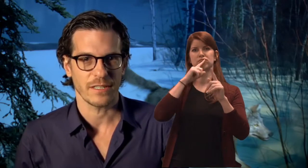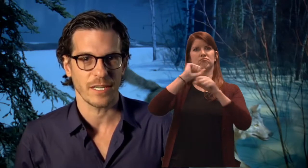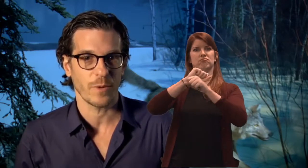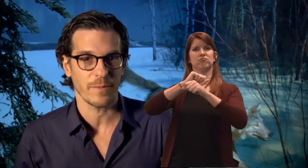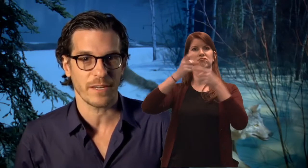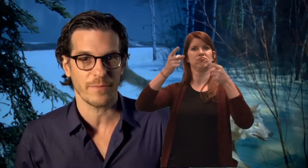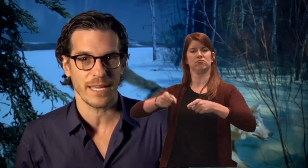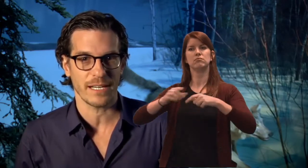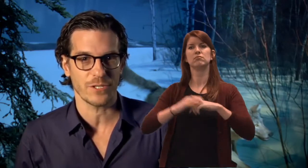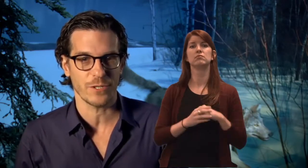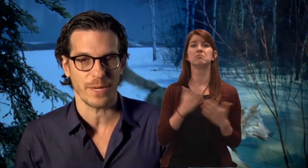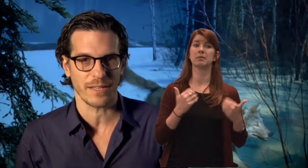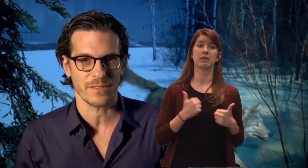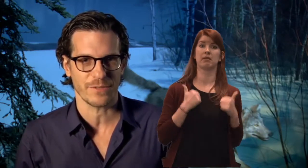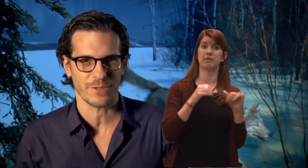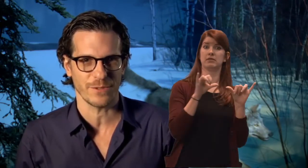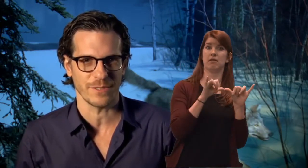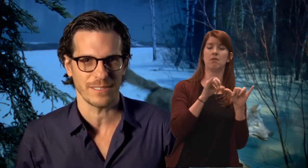like one you might have made in a shoe box for school.